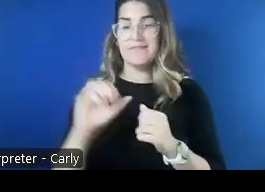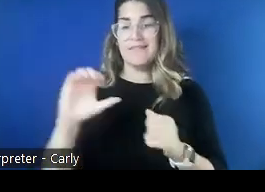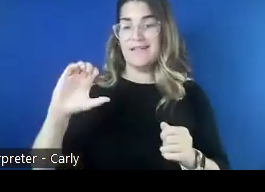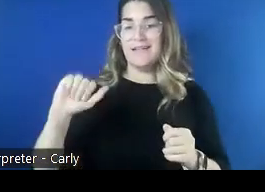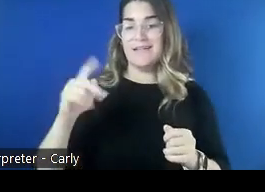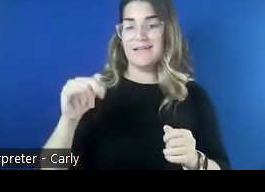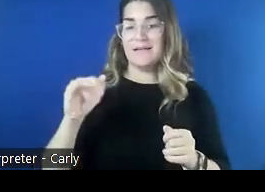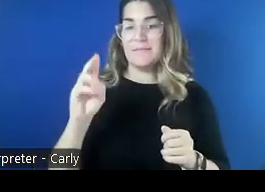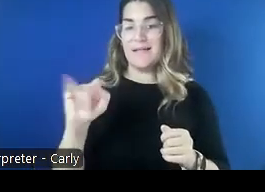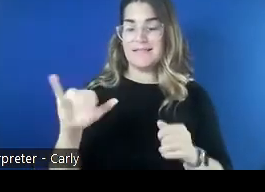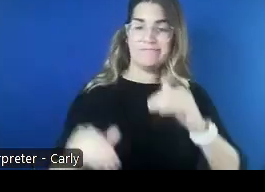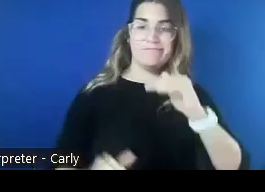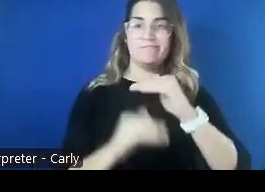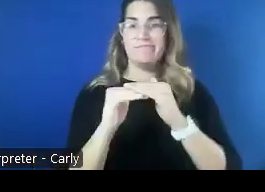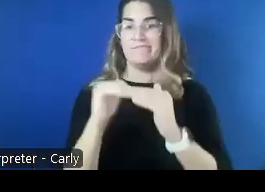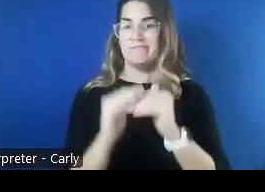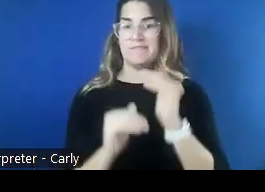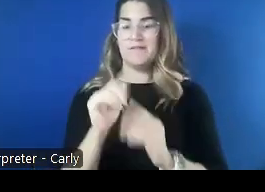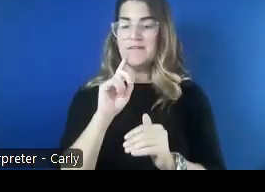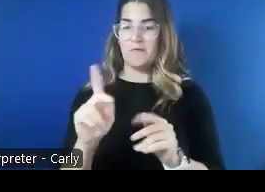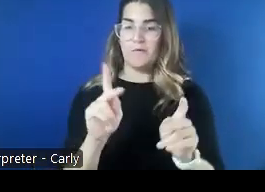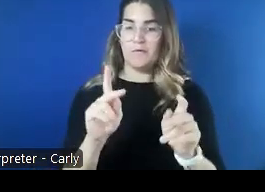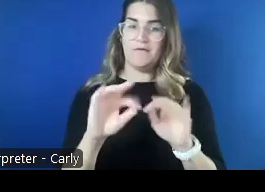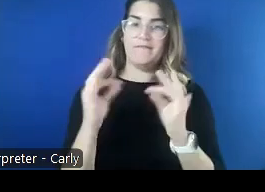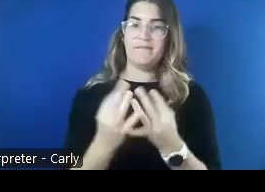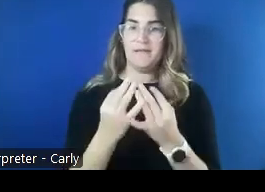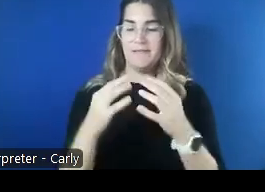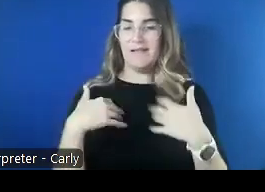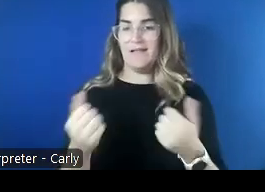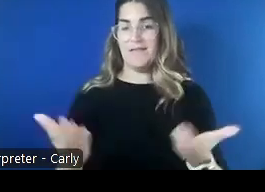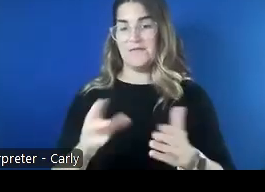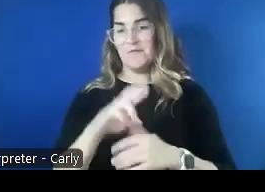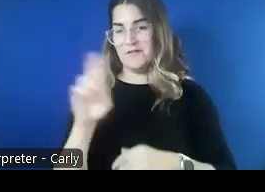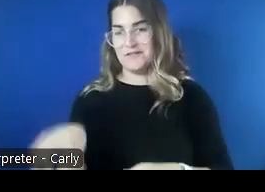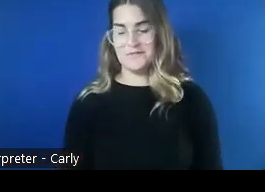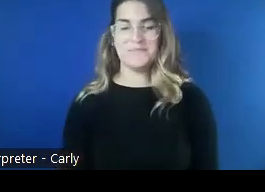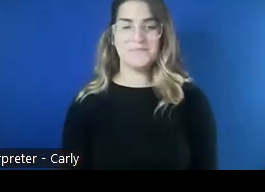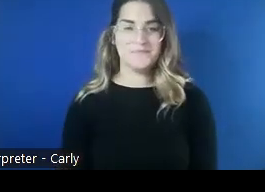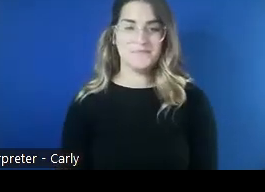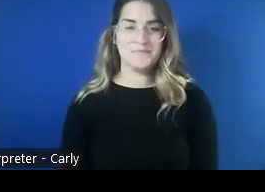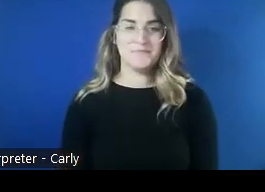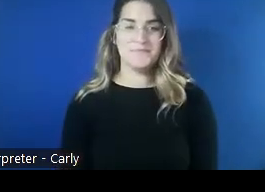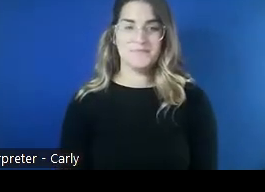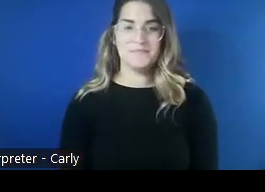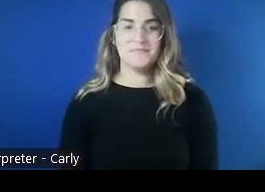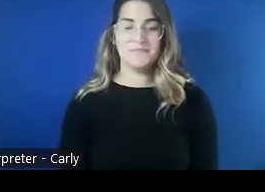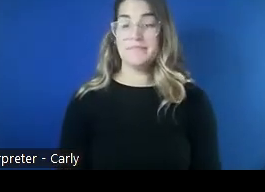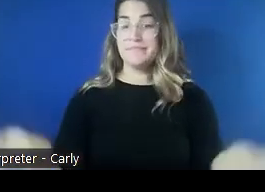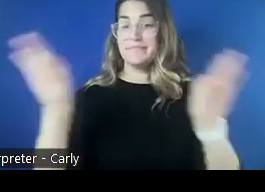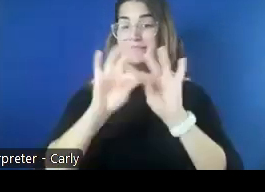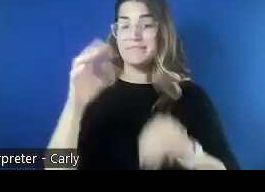mental health professionals in Rochester and why that's important is because it is not possible to